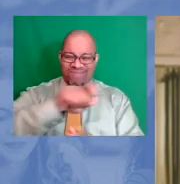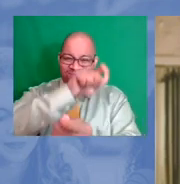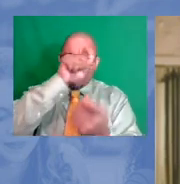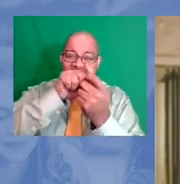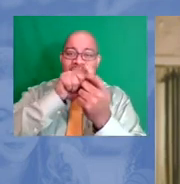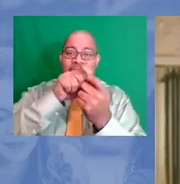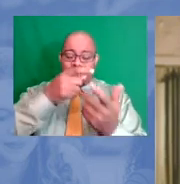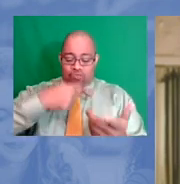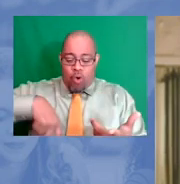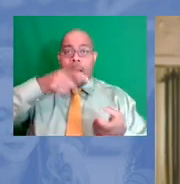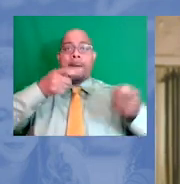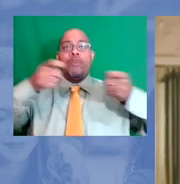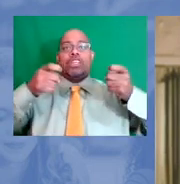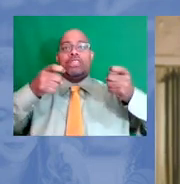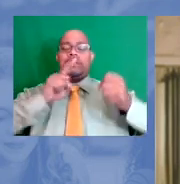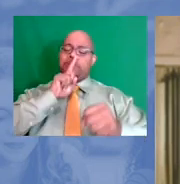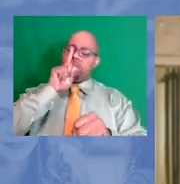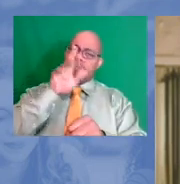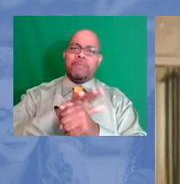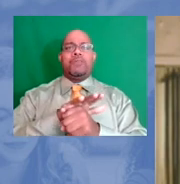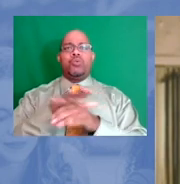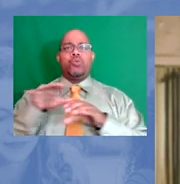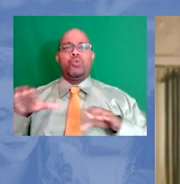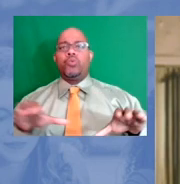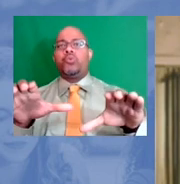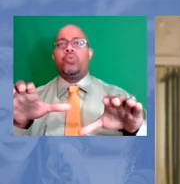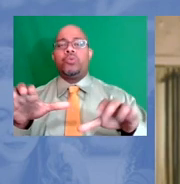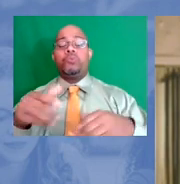IS COMMITTED TO DOING. WE'RE GOING TO MAKE SURE CLASSROOMS HAVE WHAT